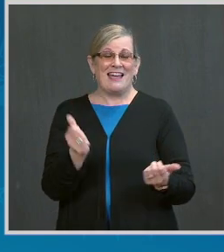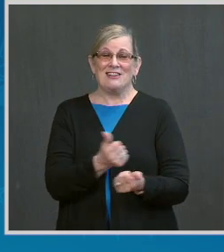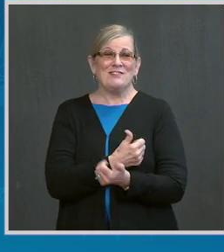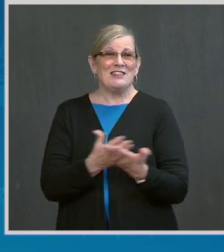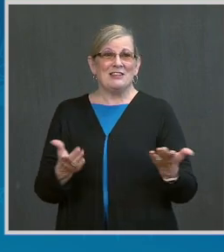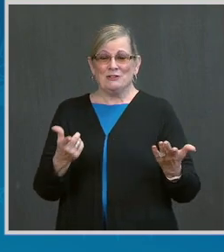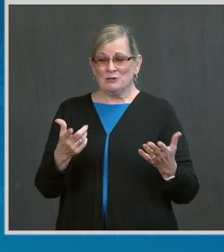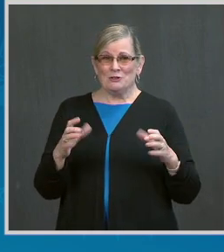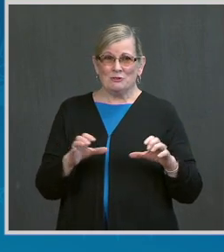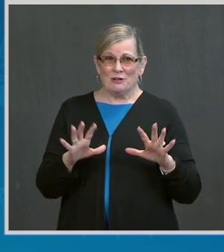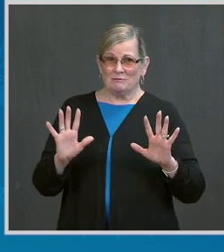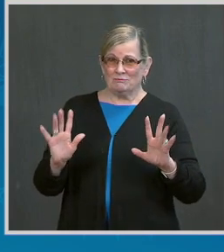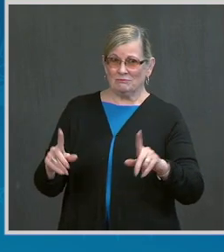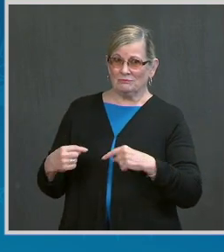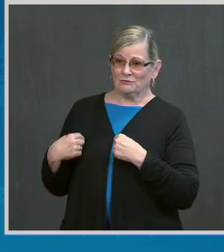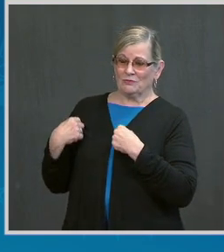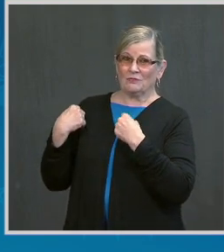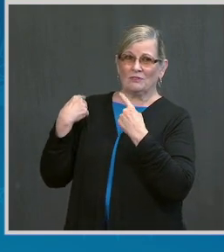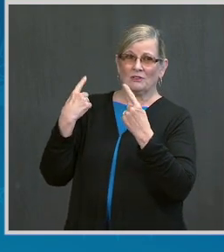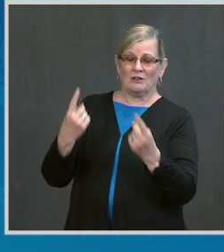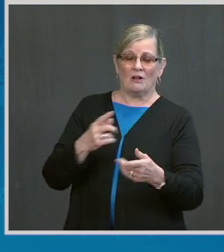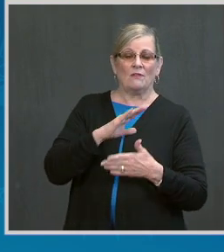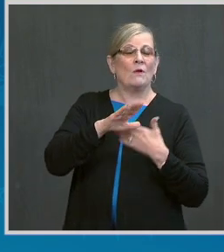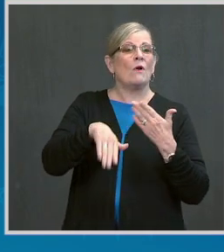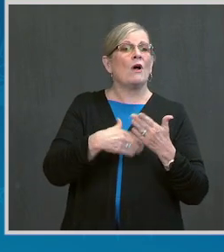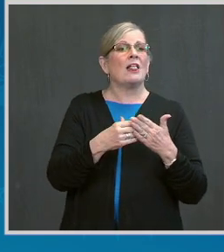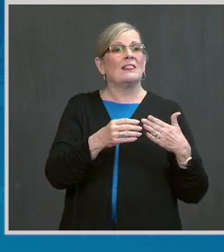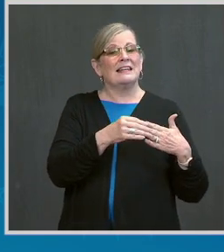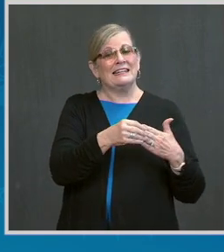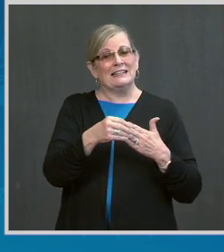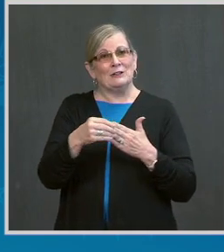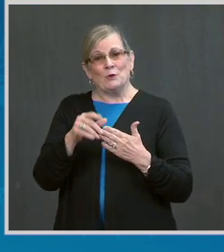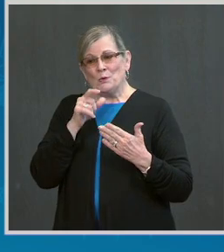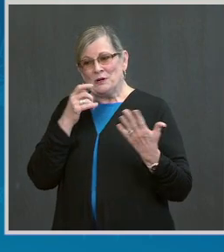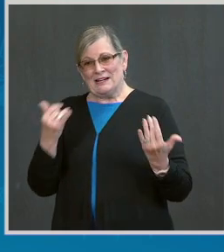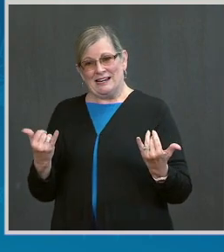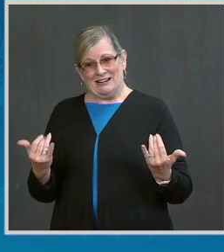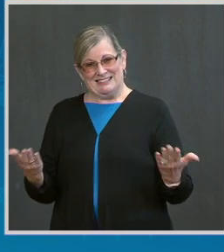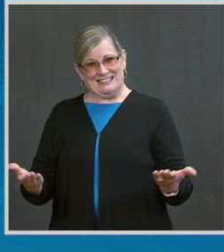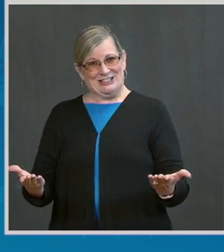who are part of this convening this evening, I thank you each and every one of you.